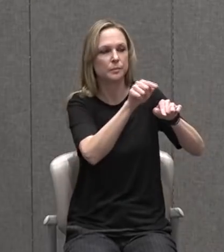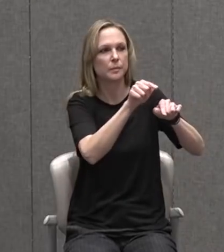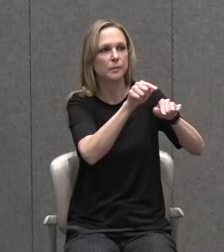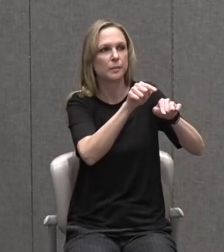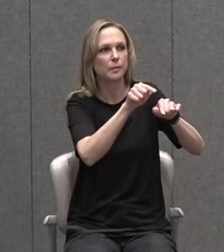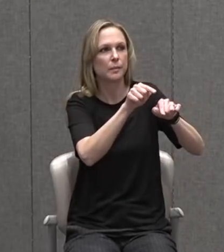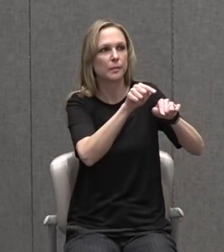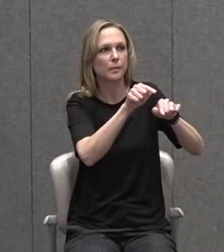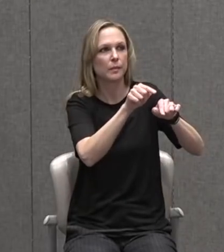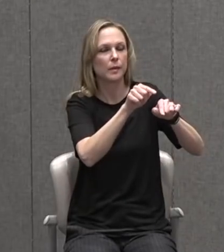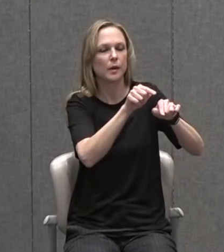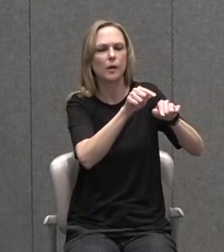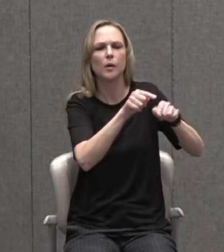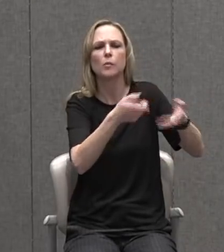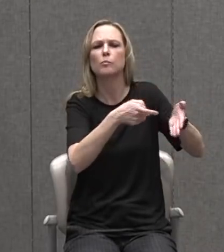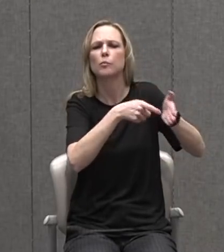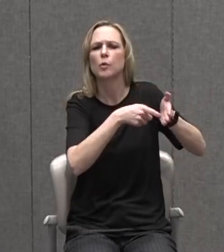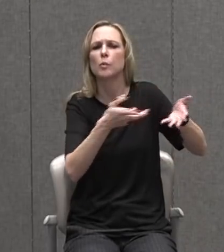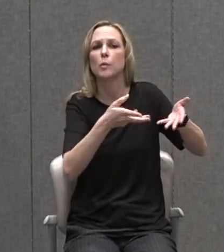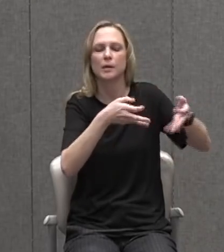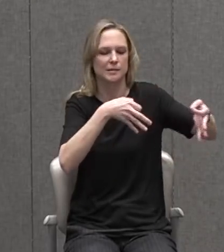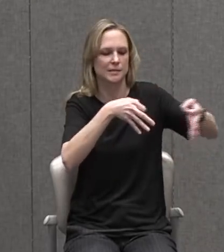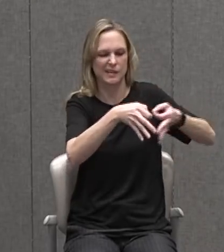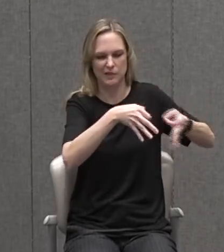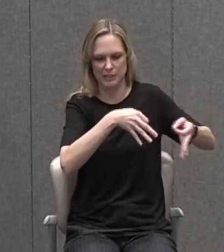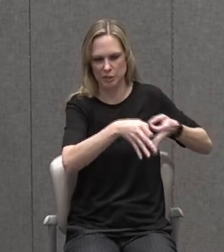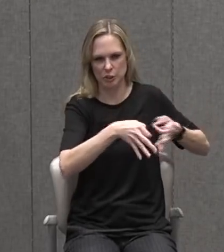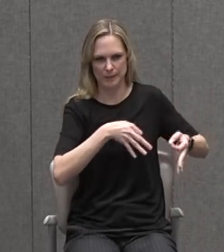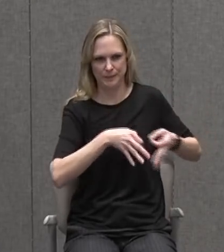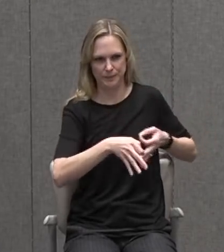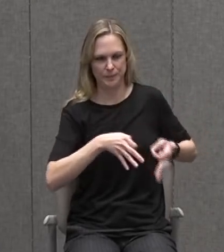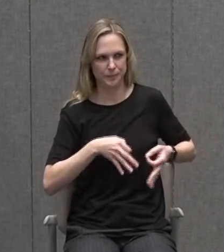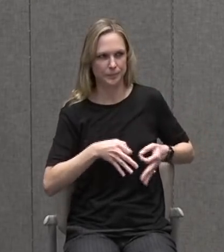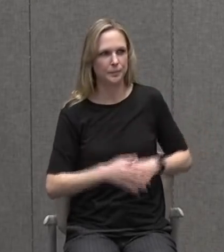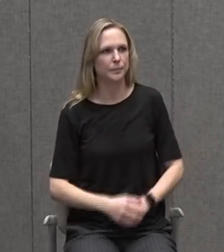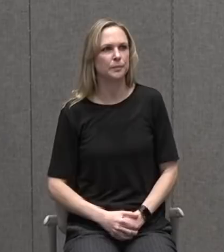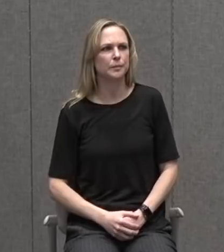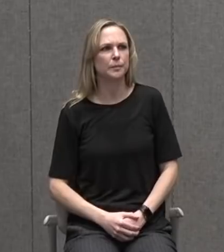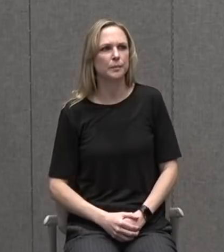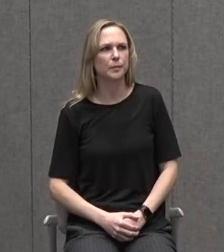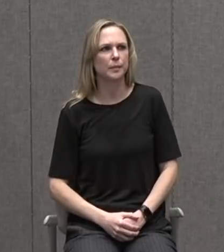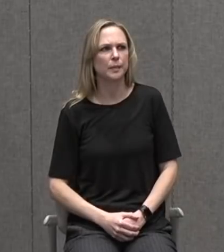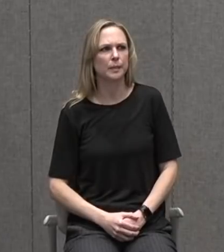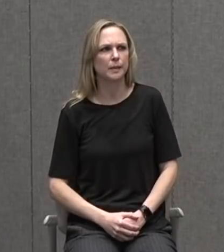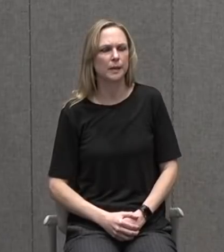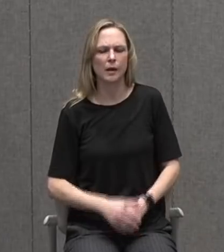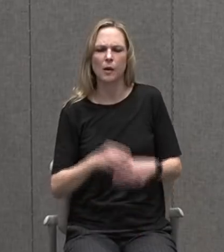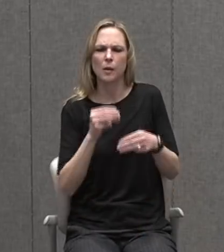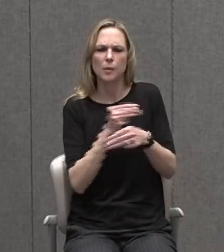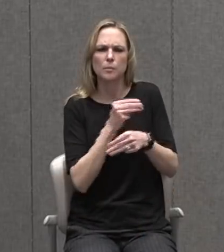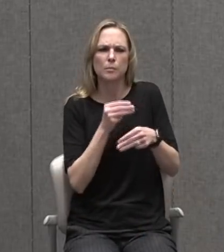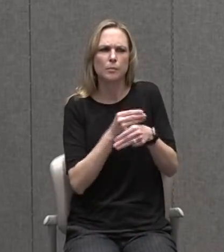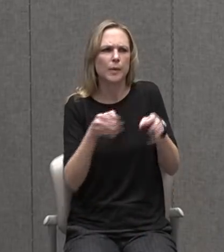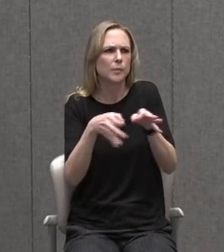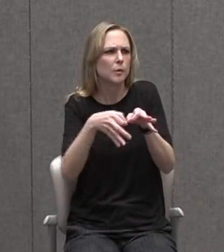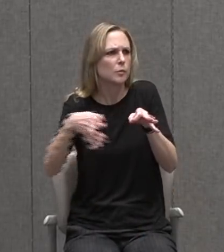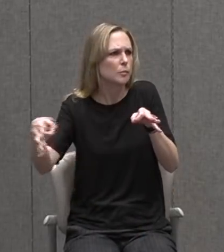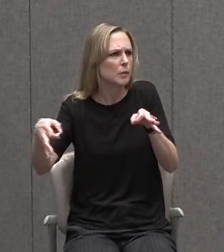for the definition, all right? What would the definition of a mathematical expression be?